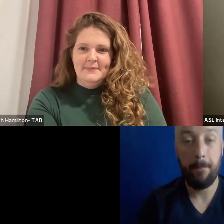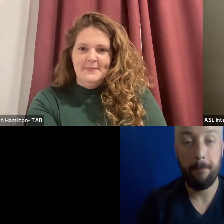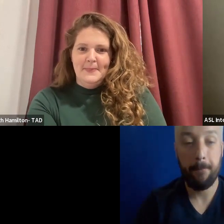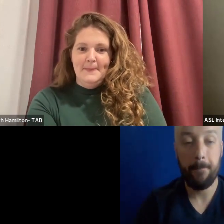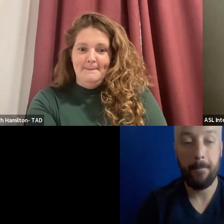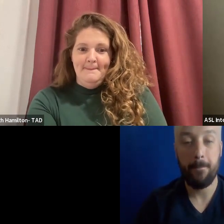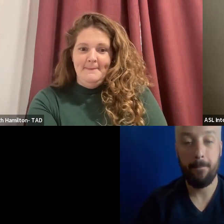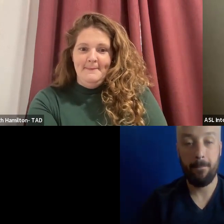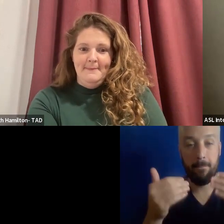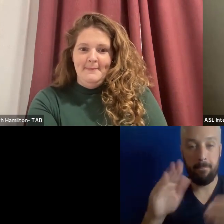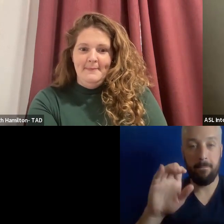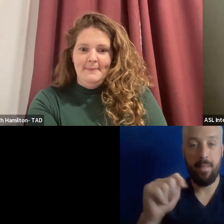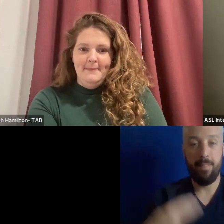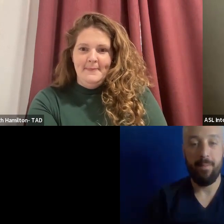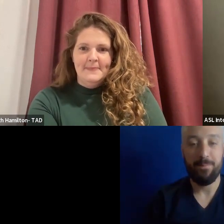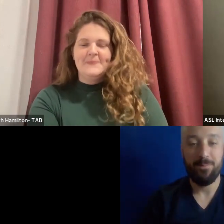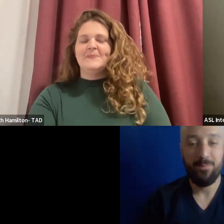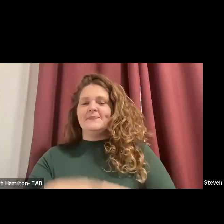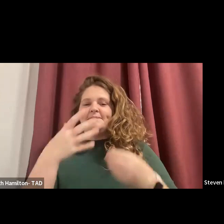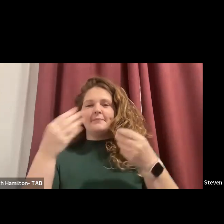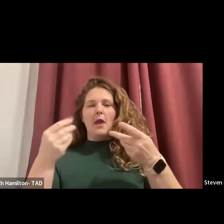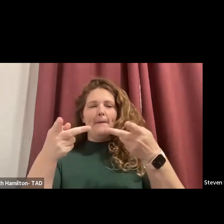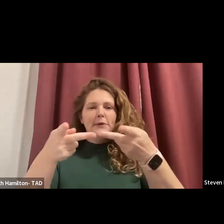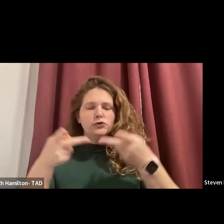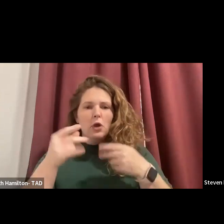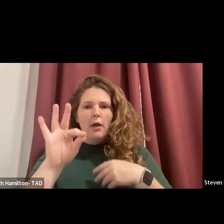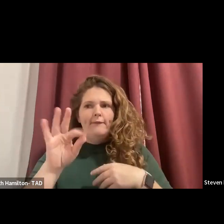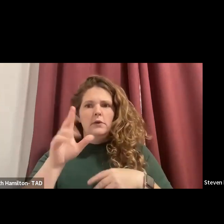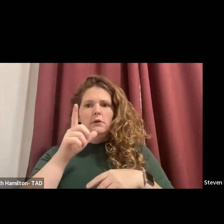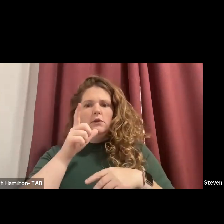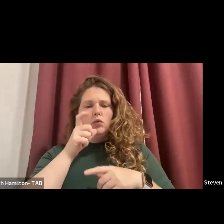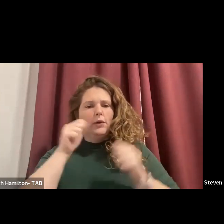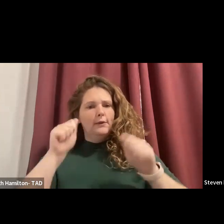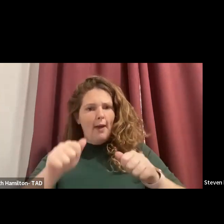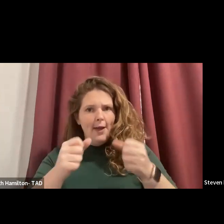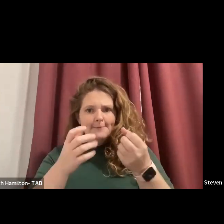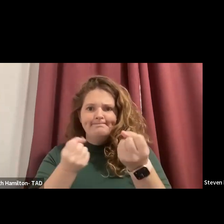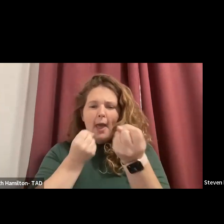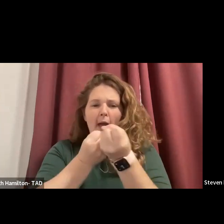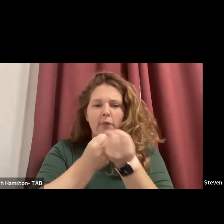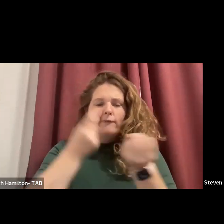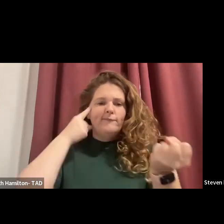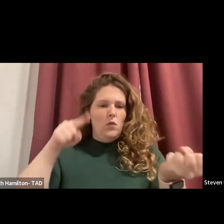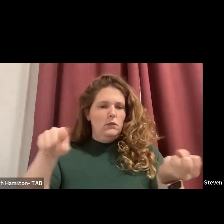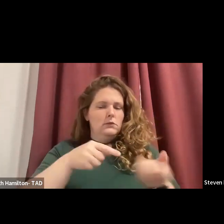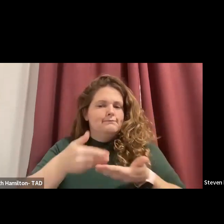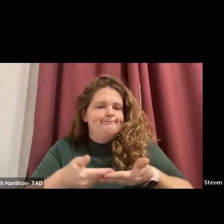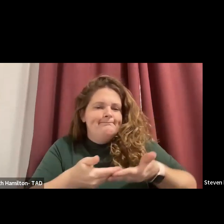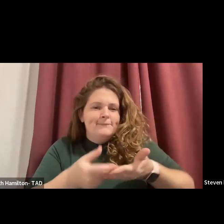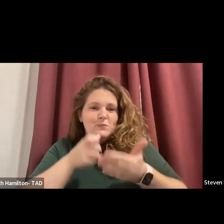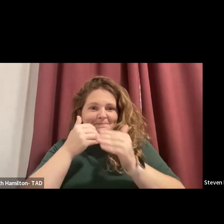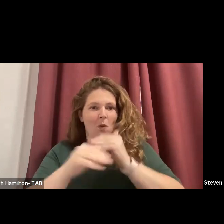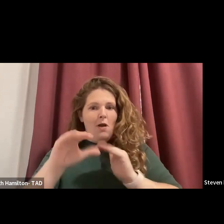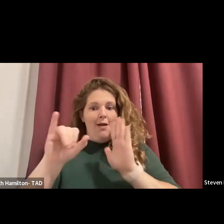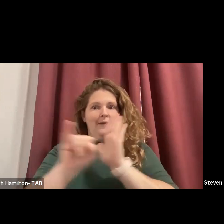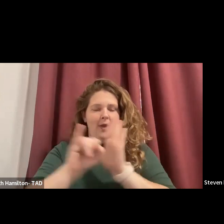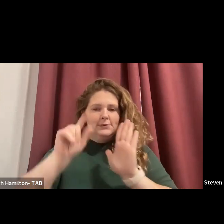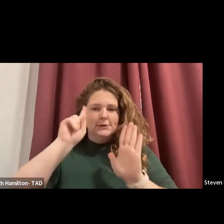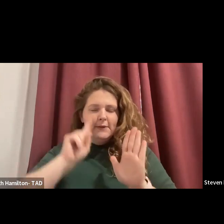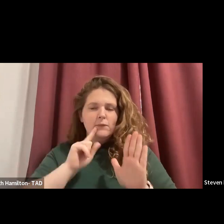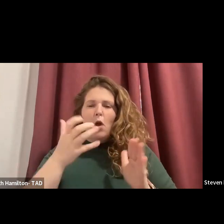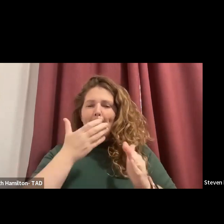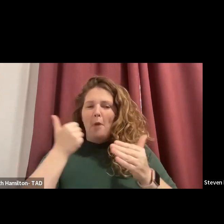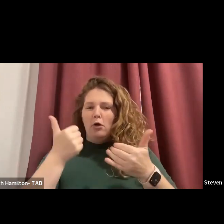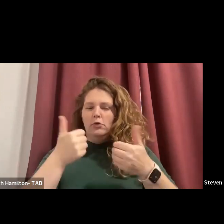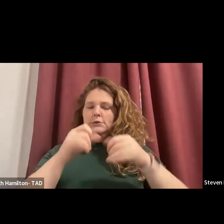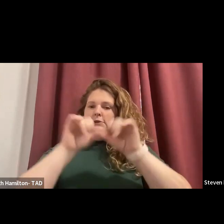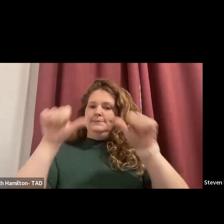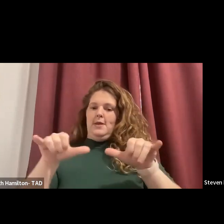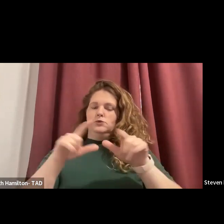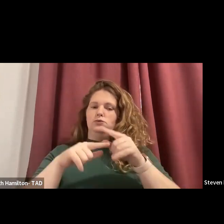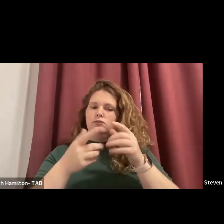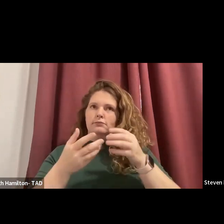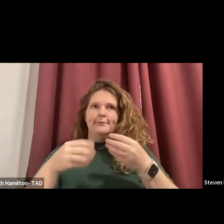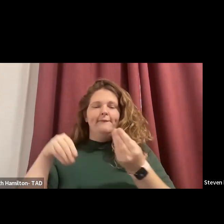gaps in